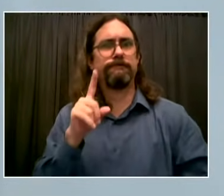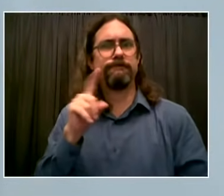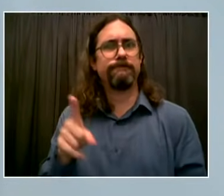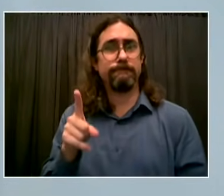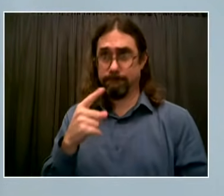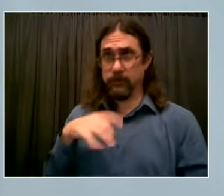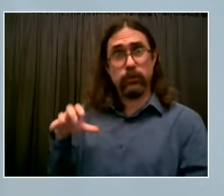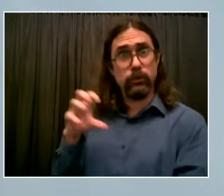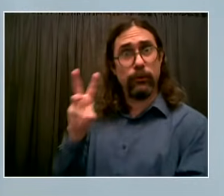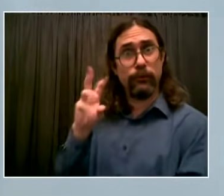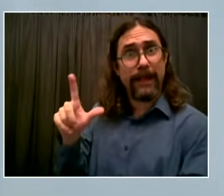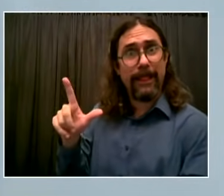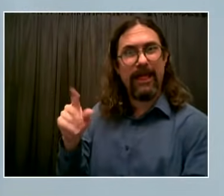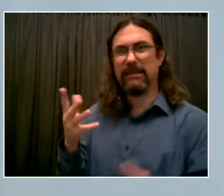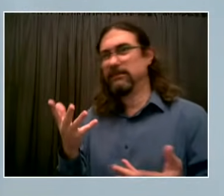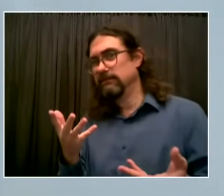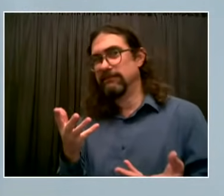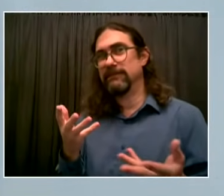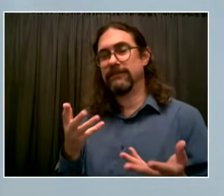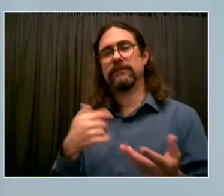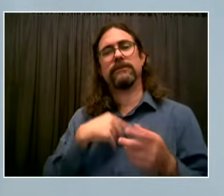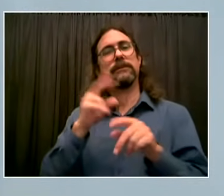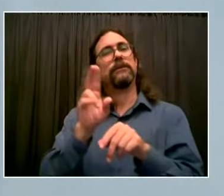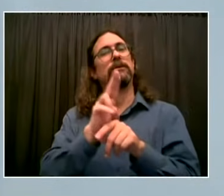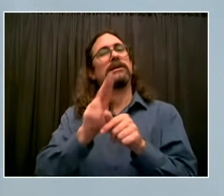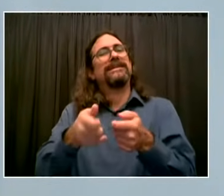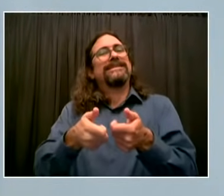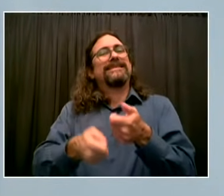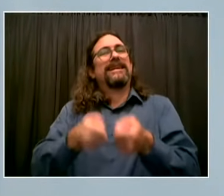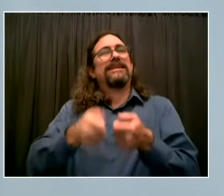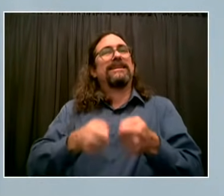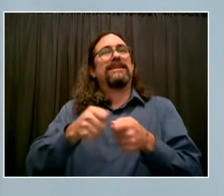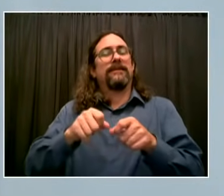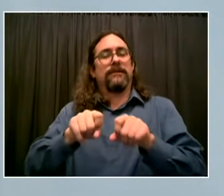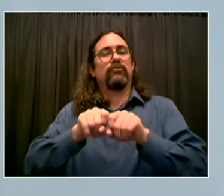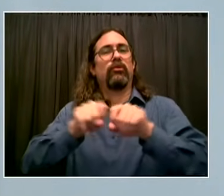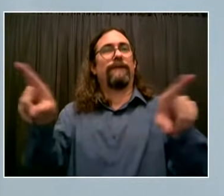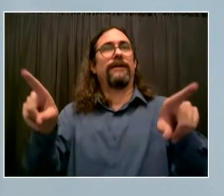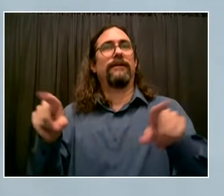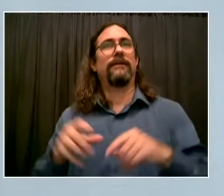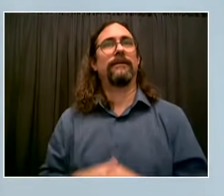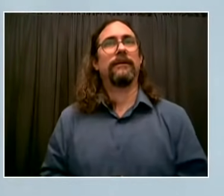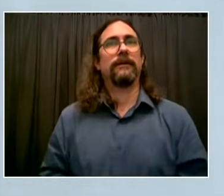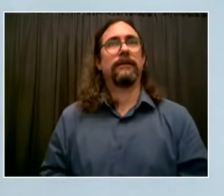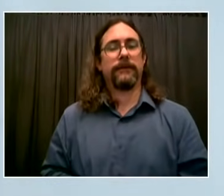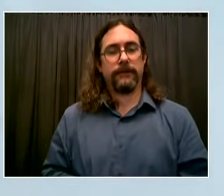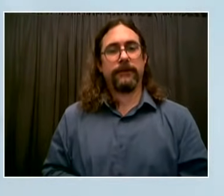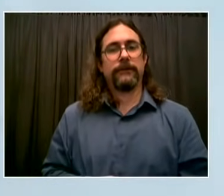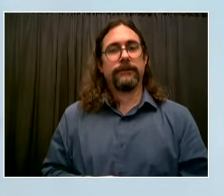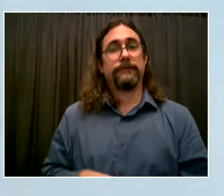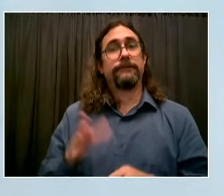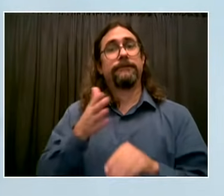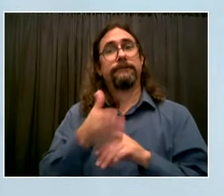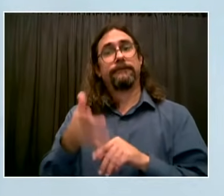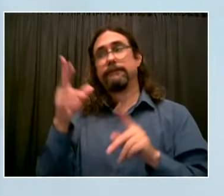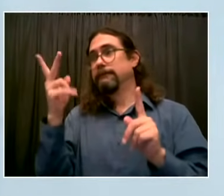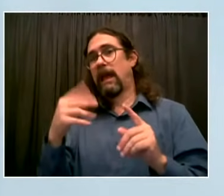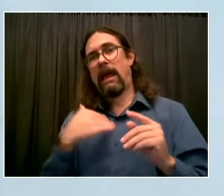WE DIDN'T GET YOUR FEEDBACK. NOW WEE'R GOING TO BE ACTUALLY SENDING OUT TECH SURVEYS AND WE STRONGLY